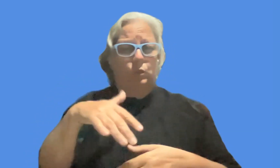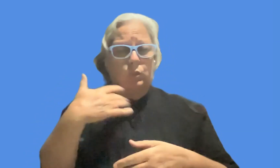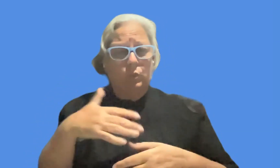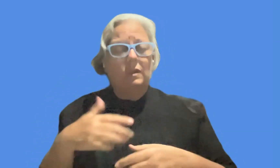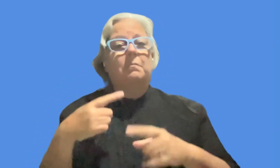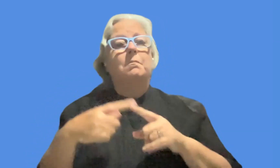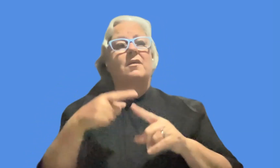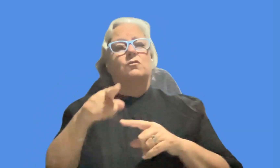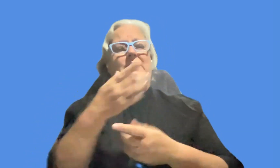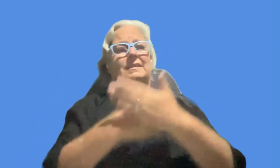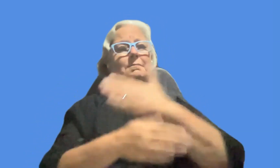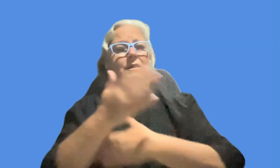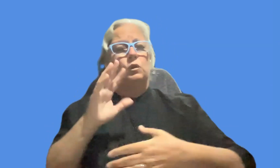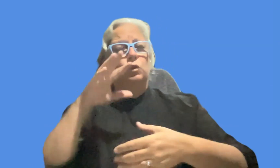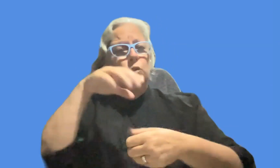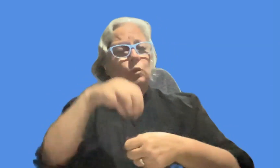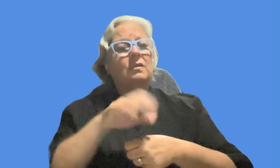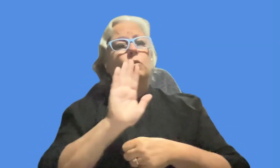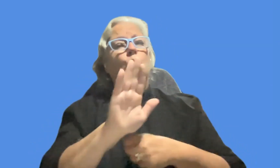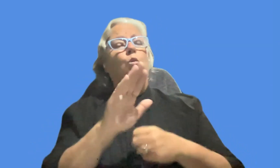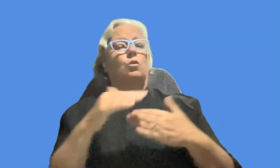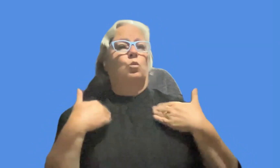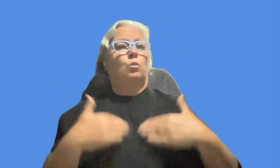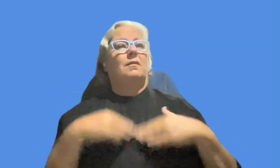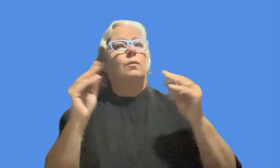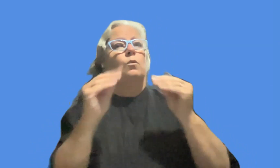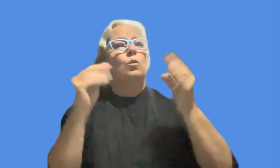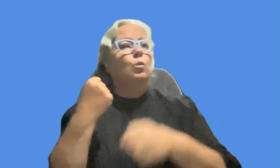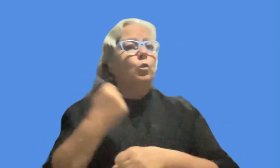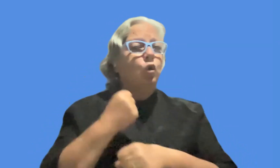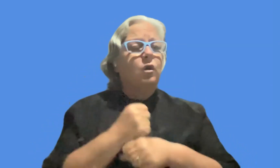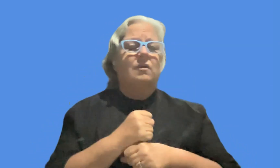very much. The work that UNICEF has already accomplished, advancing